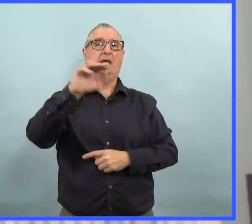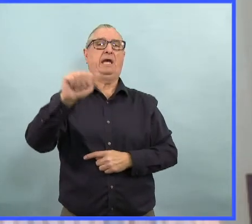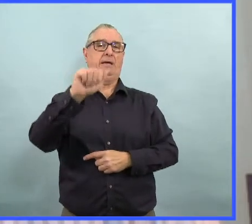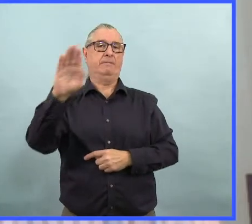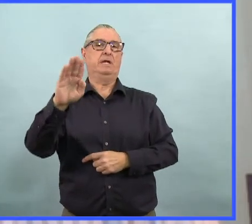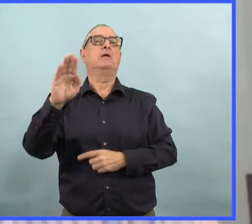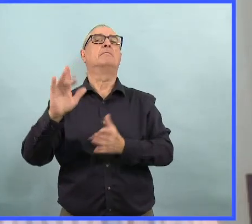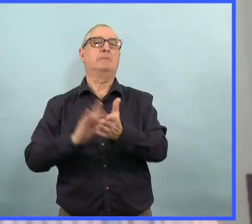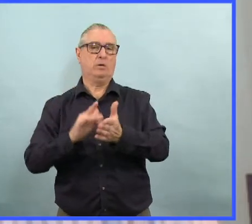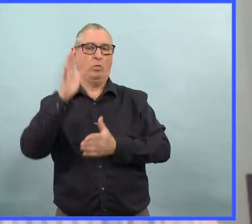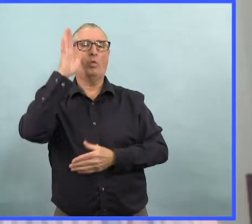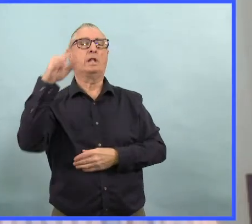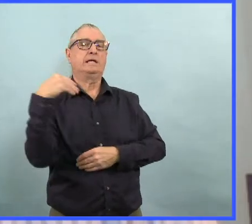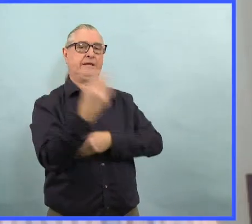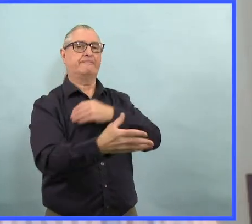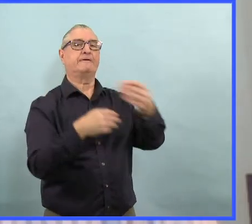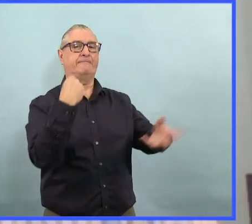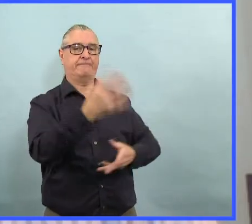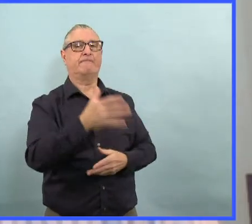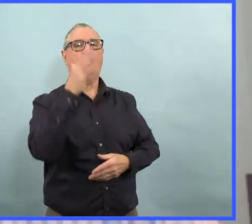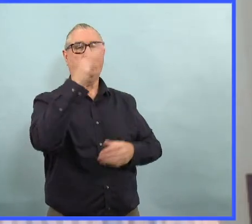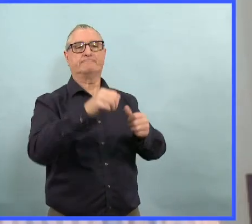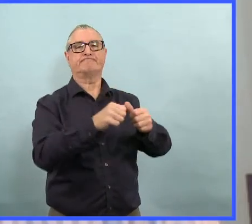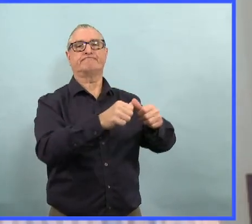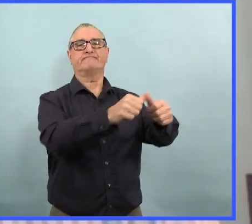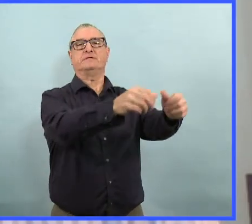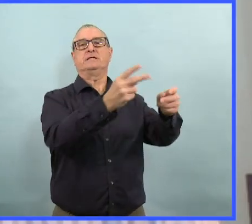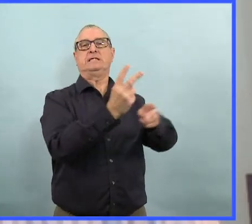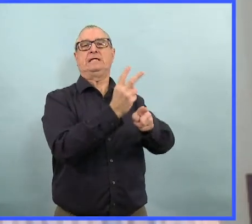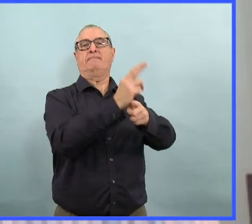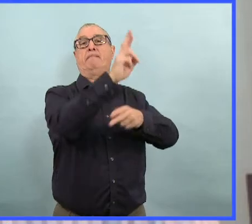information regarding oral and viral treatment will be added online as soon as that becomes